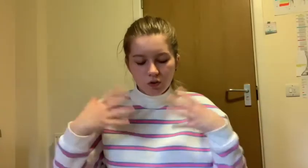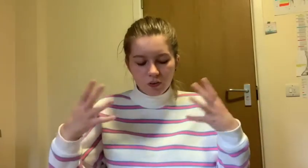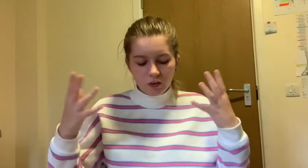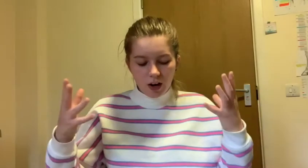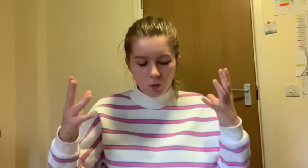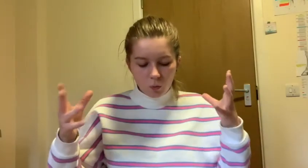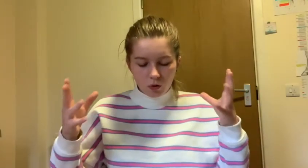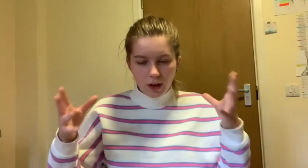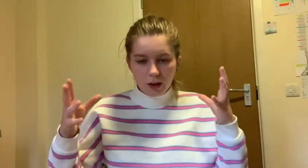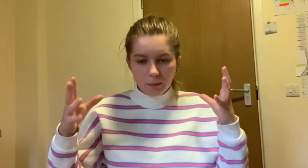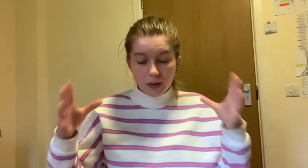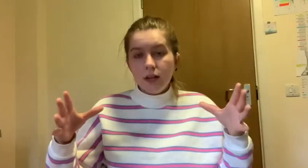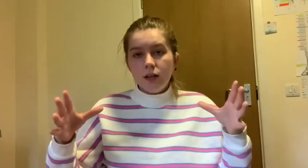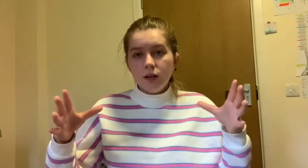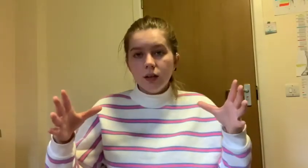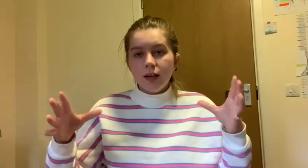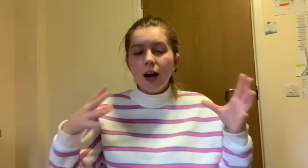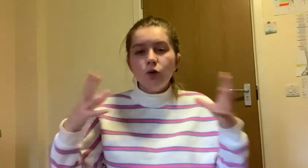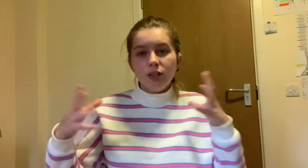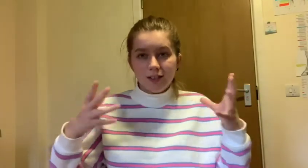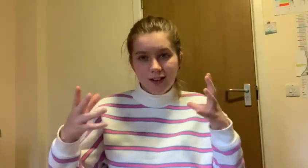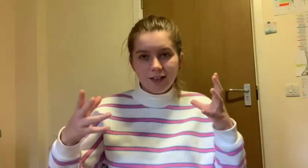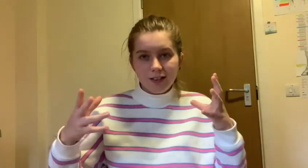you have to figure out what they mean and how you can sign it.